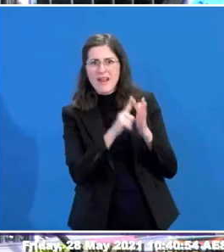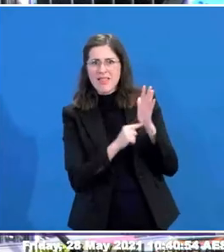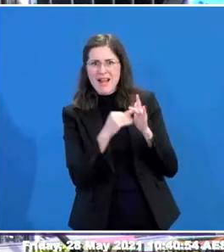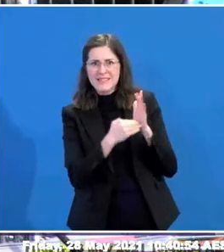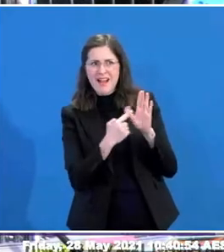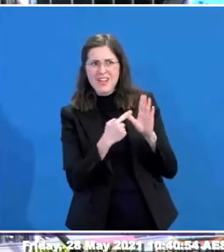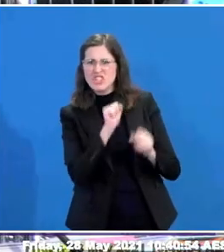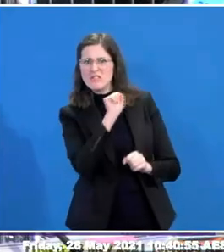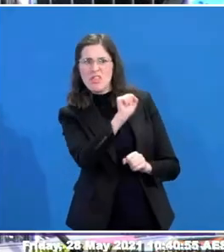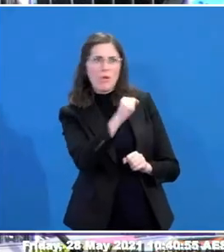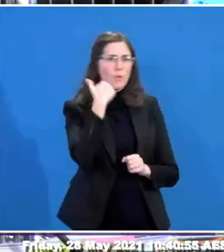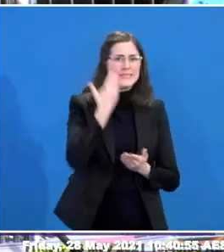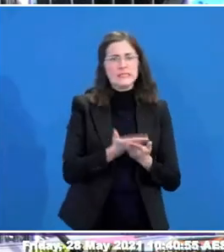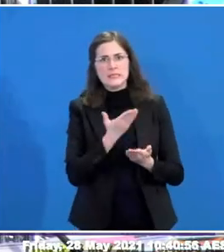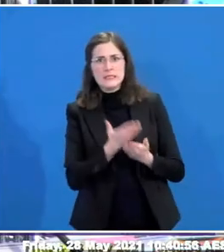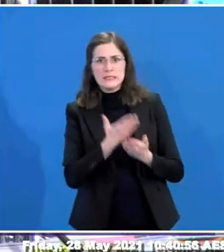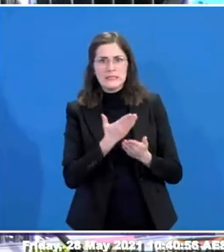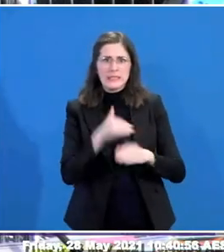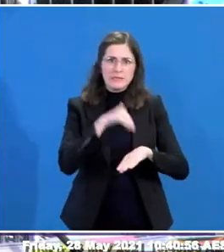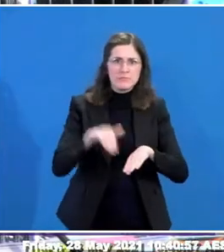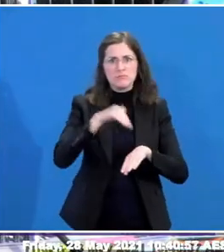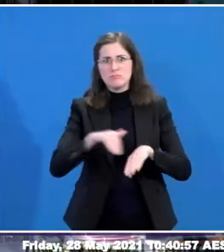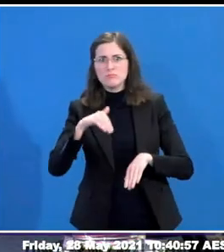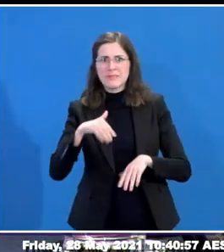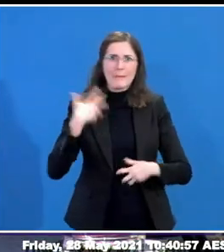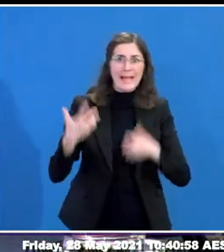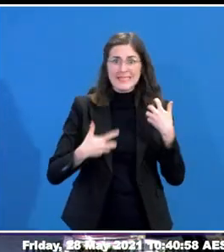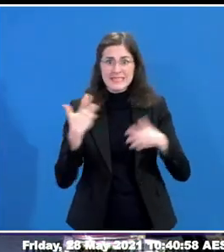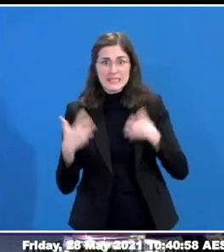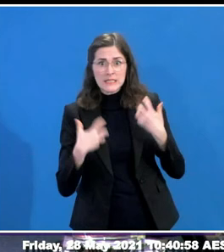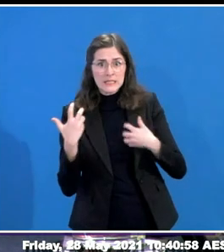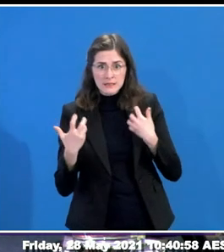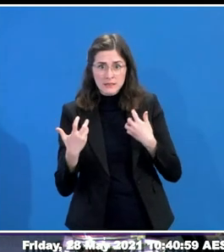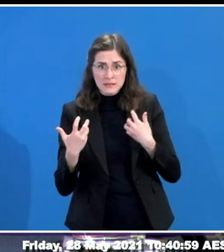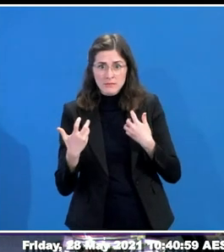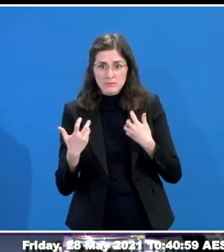the view that Eliza querulent? I hadn't --- It didn't cause you to question that?